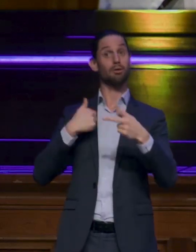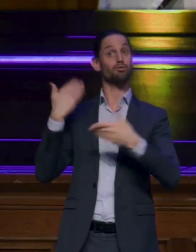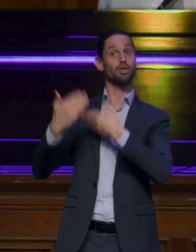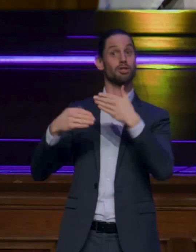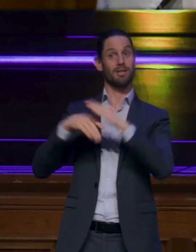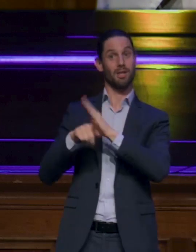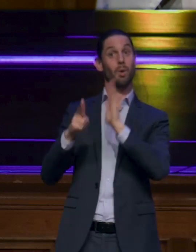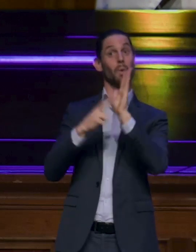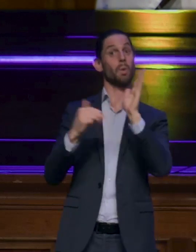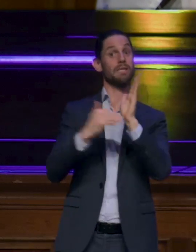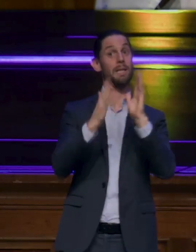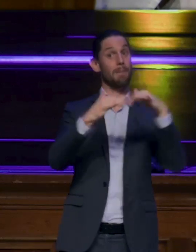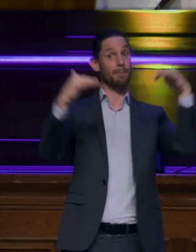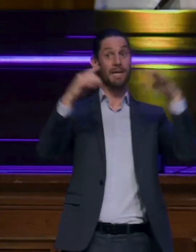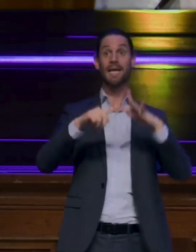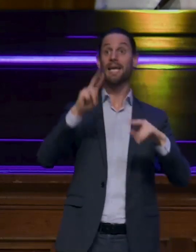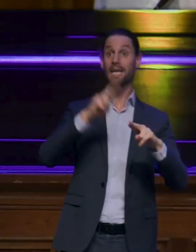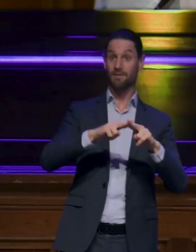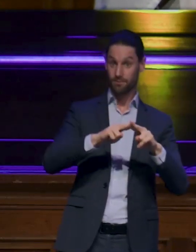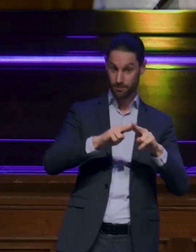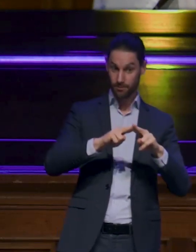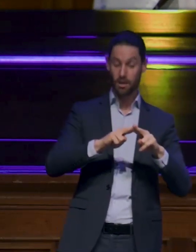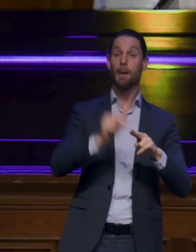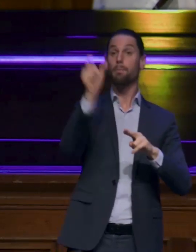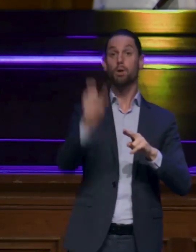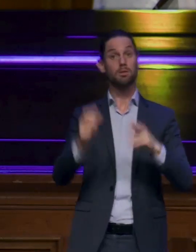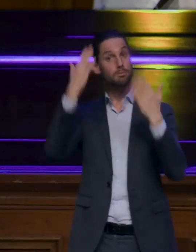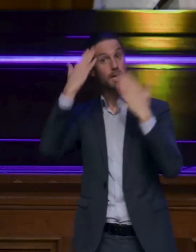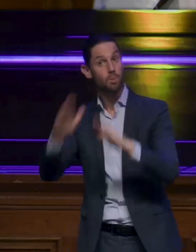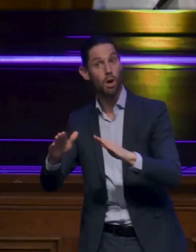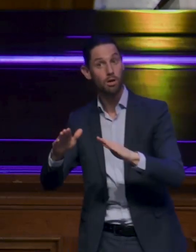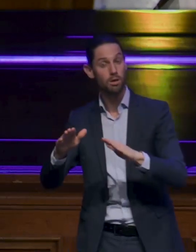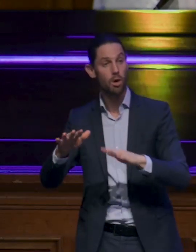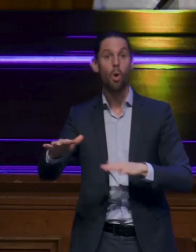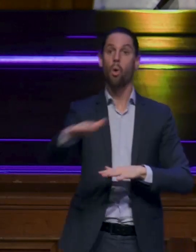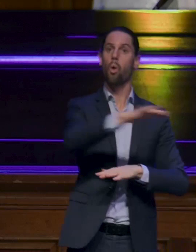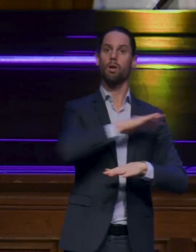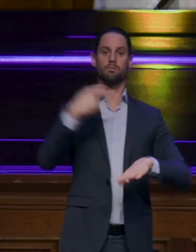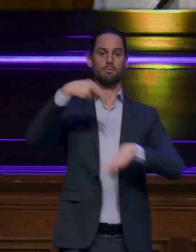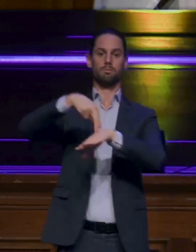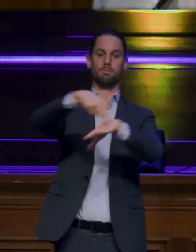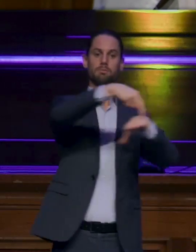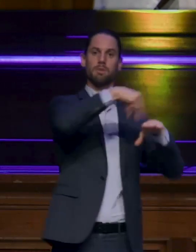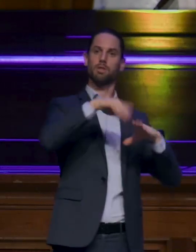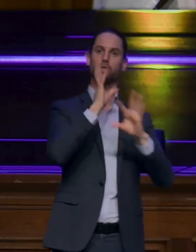Zealand Parliament as a Member of Parliament passes away we all stand to give a minute's silence and I would have only been in Parliament for maybe about